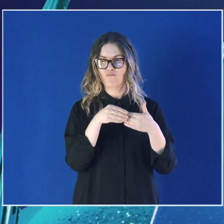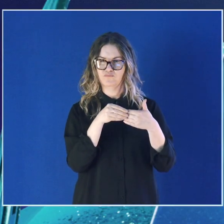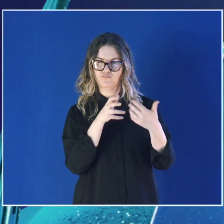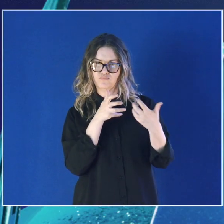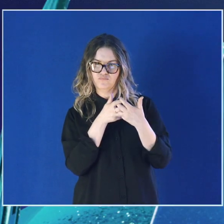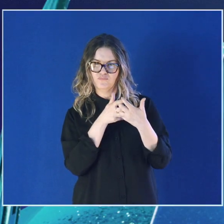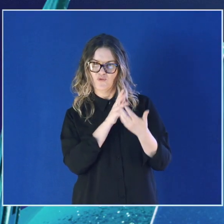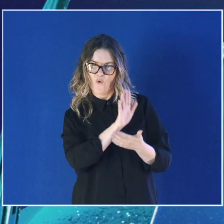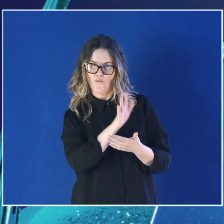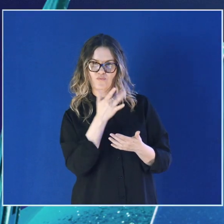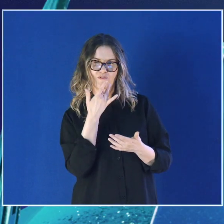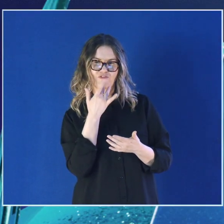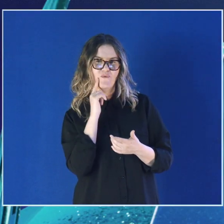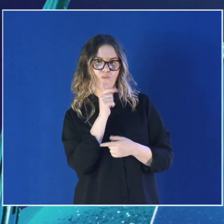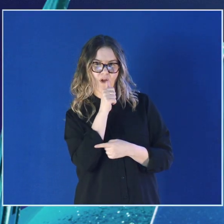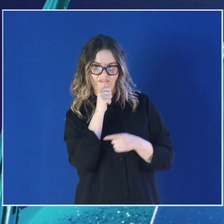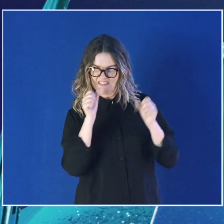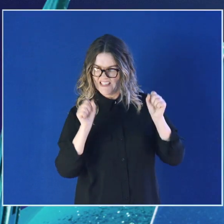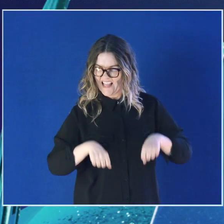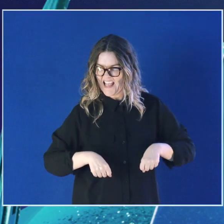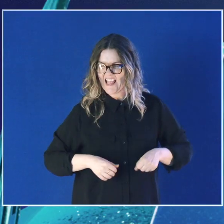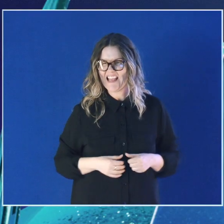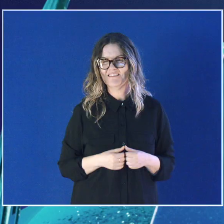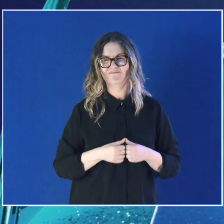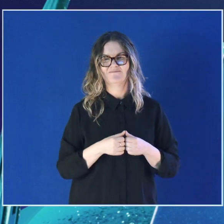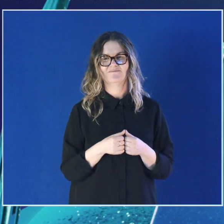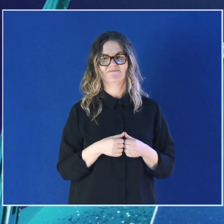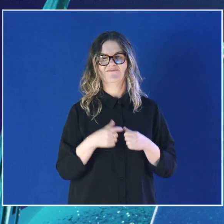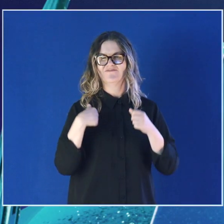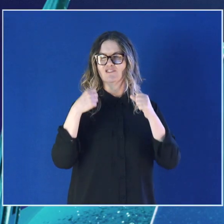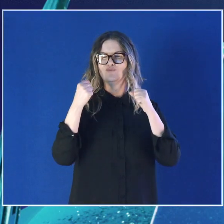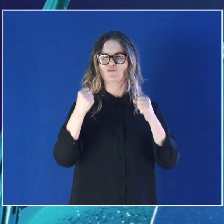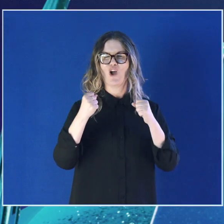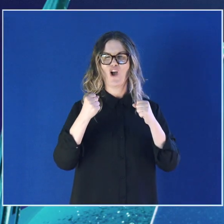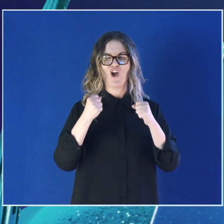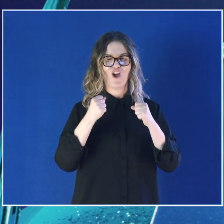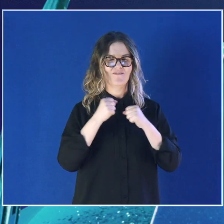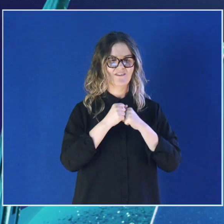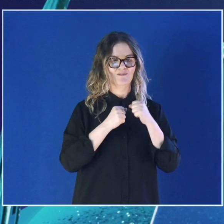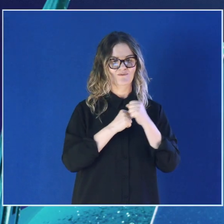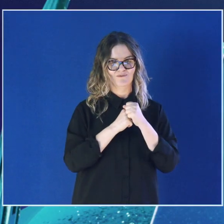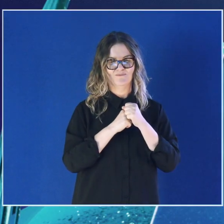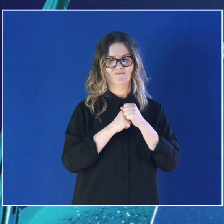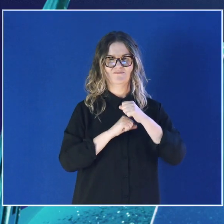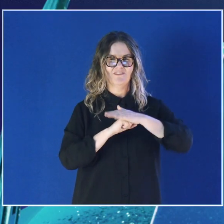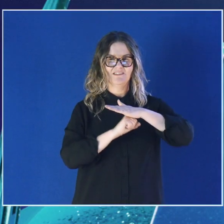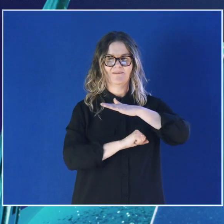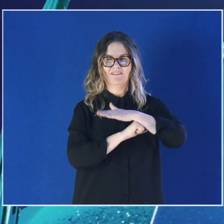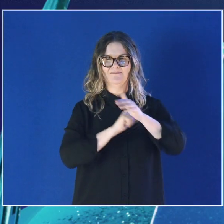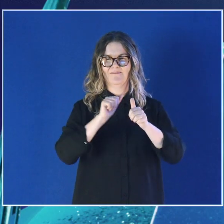with improved performance, and over 150 bug fixes. Narrator today is faster, smarter,